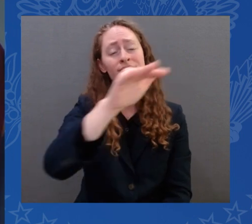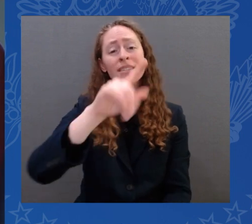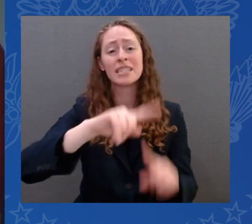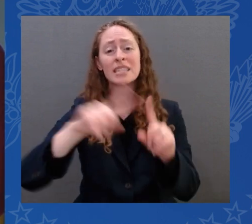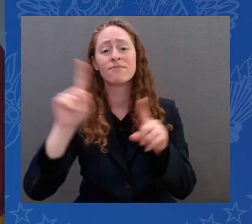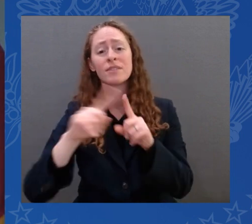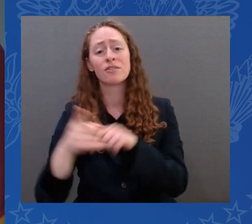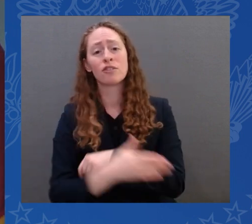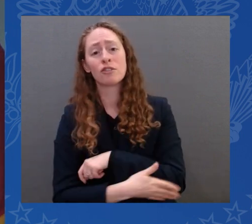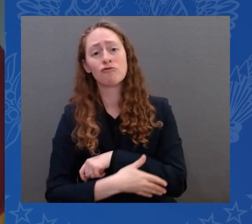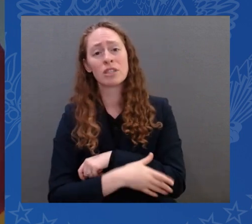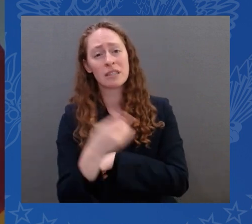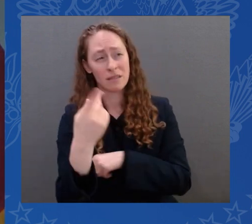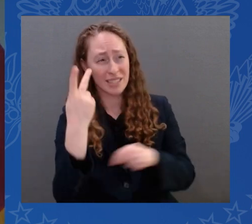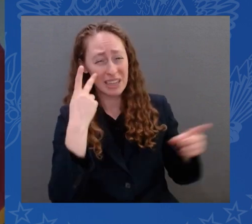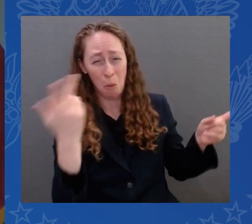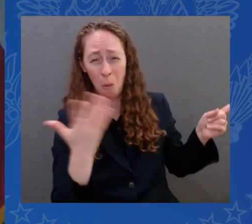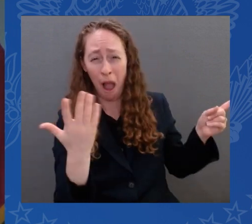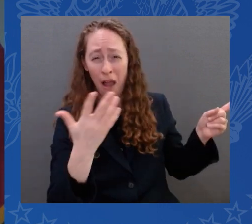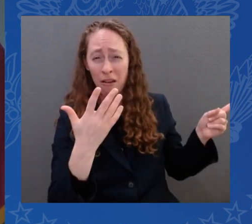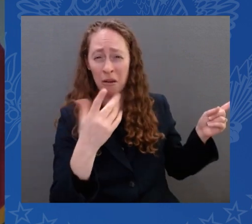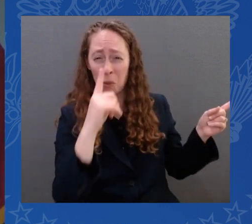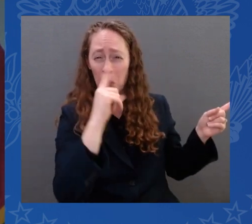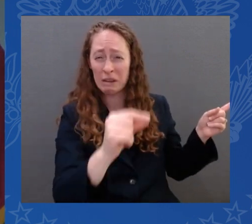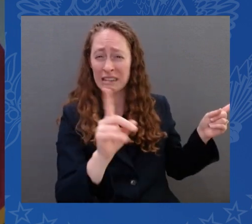North [South] Korea, some of the ASEAN countries,